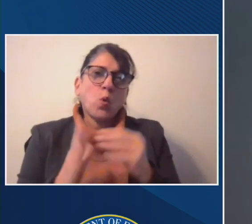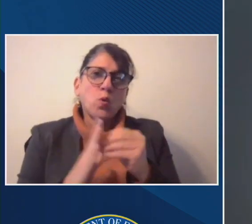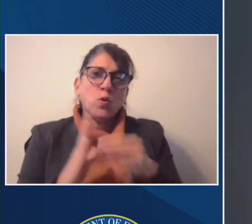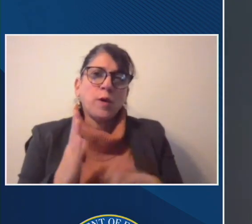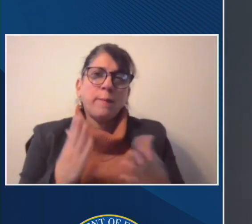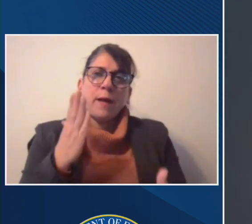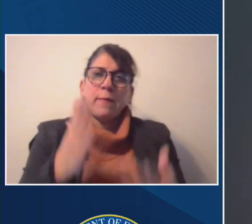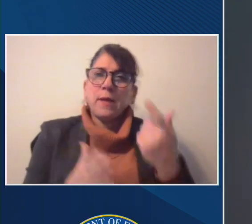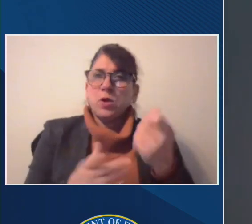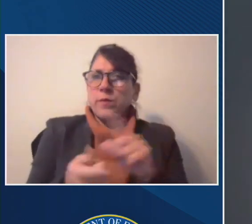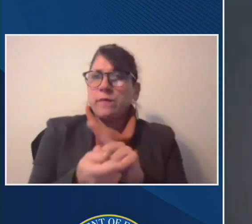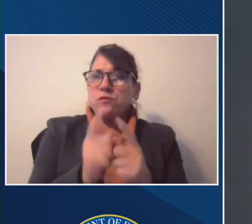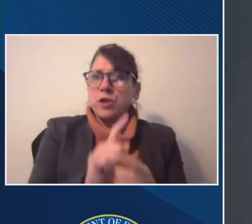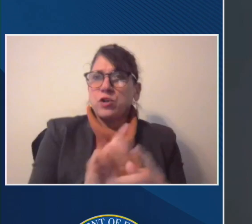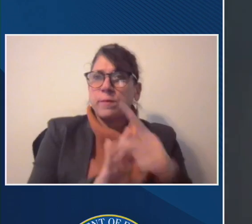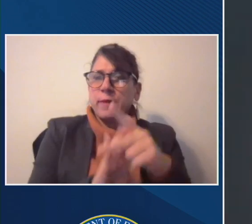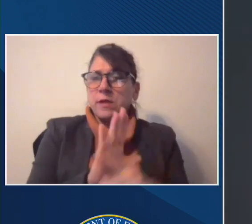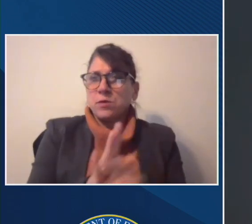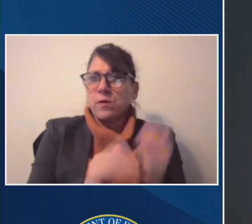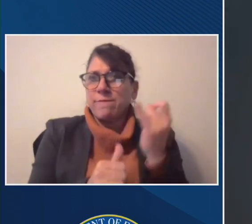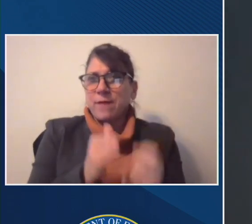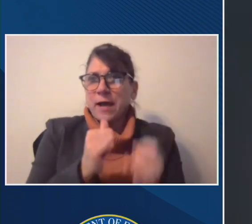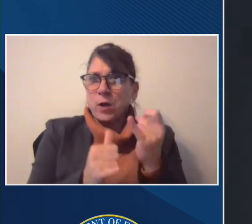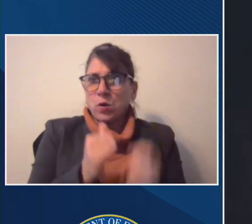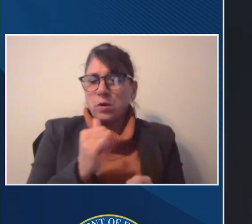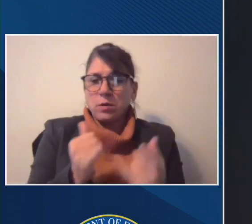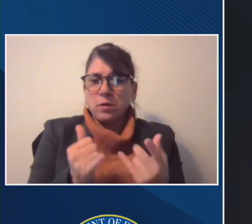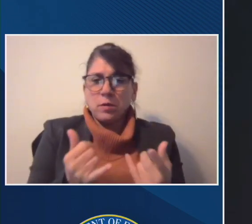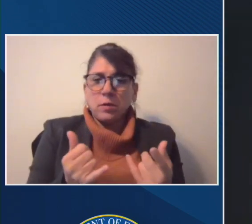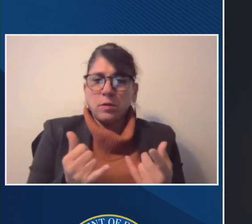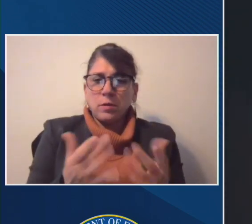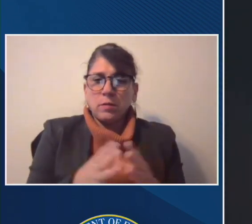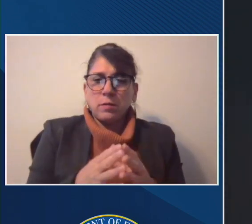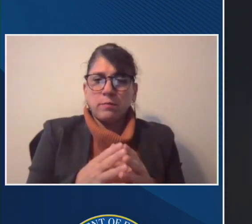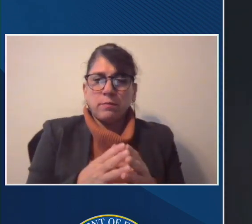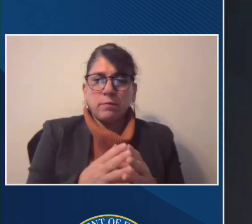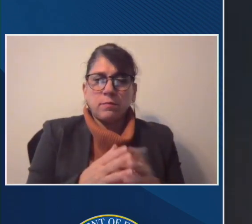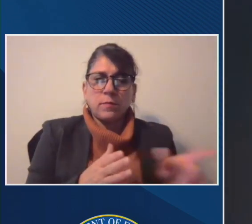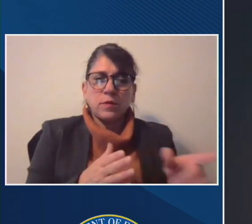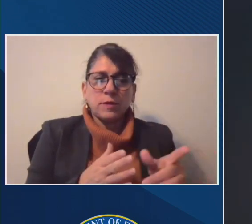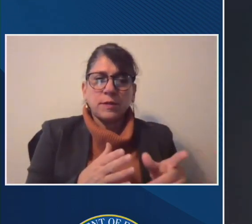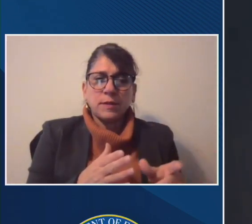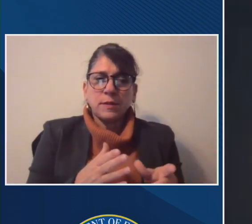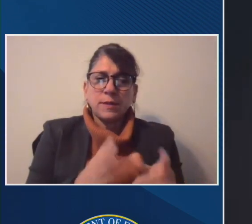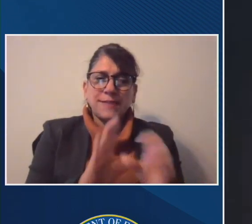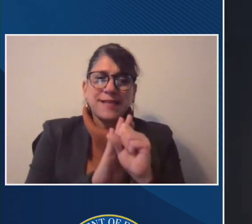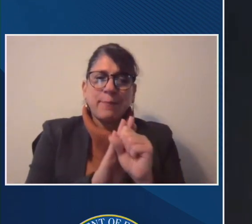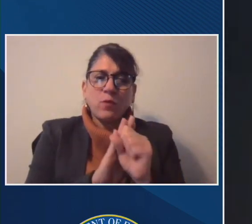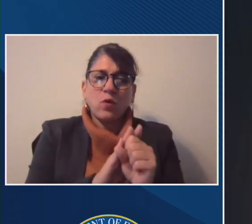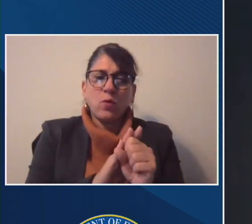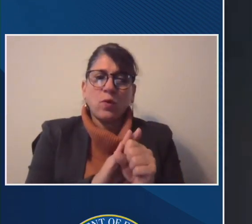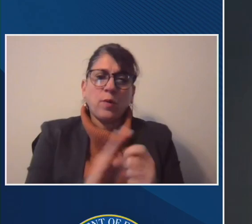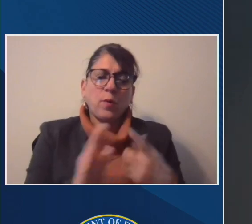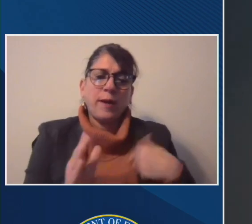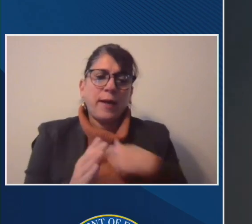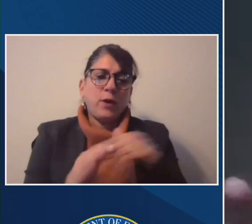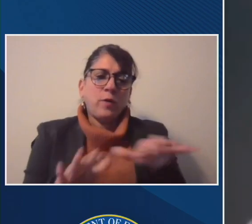policy on a final claim instead of just a sample where we usually do that in HCM2. We might ask for all the students just to make sure that we're paying out and